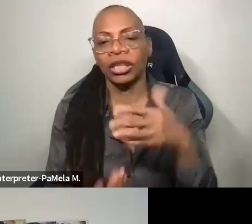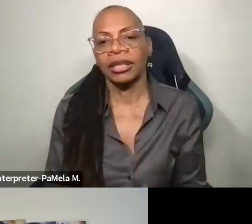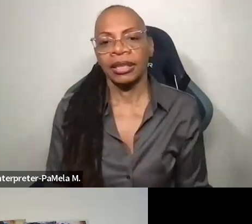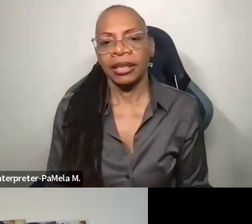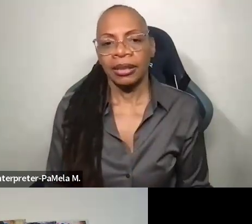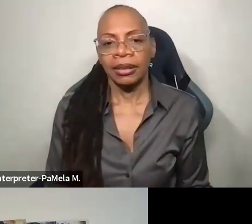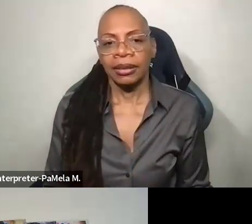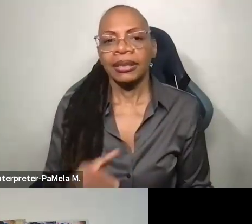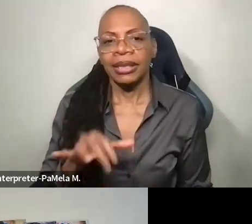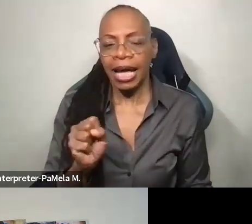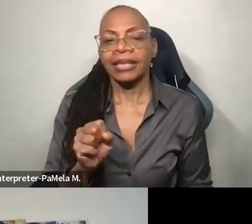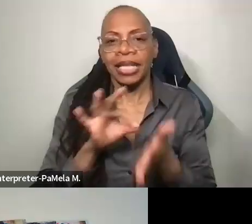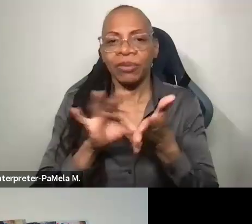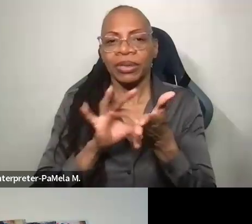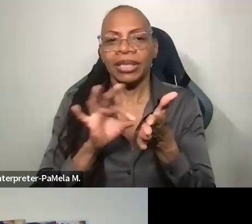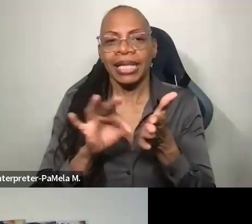yeah, that would count as a contact.